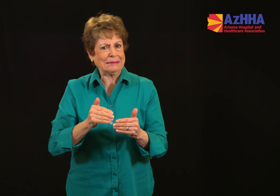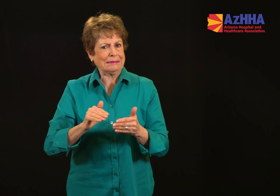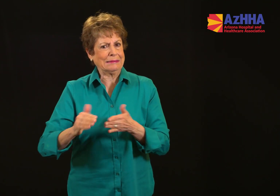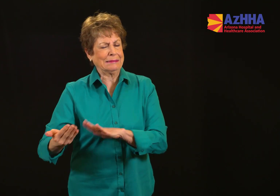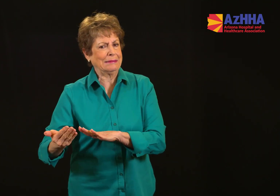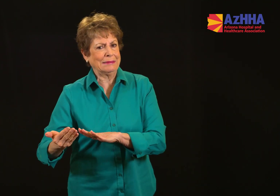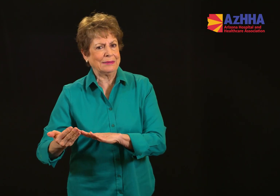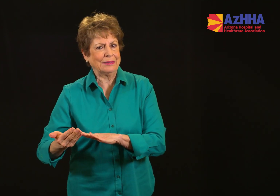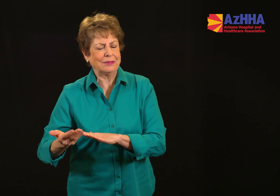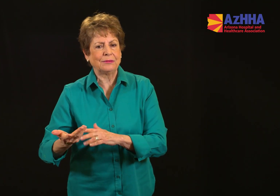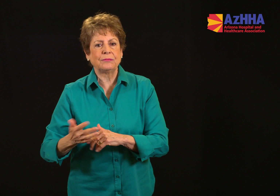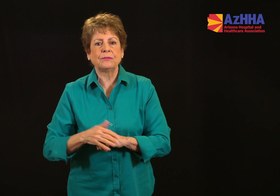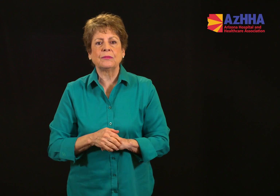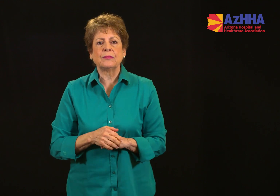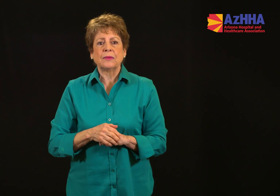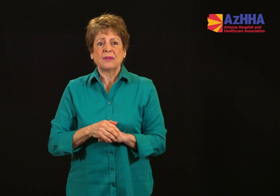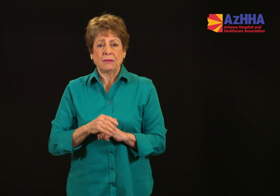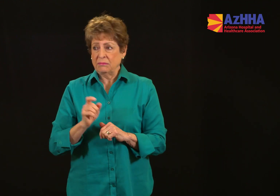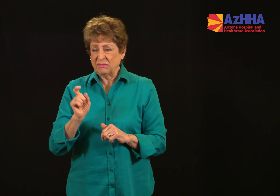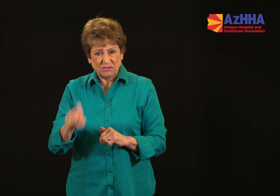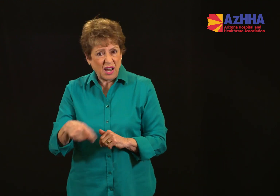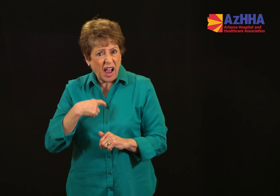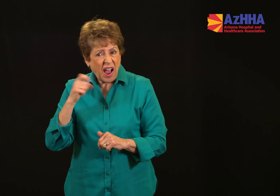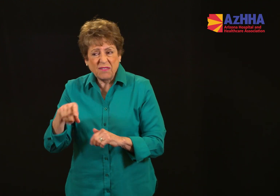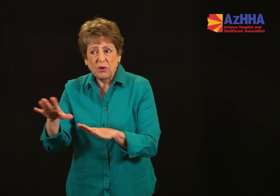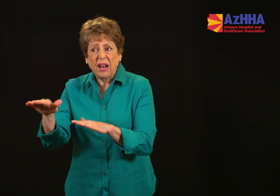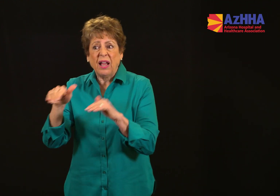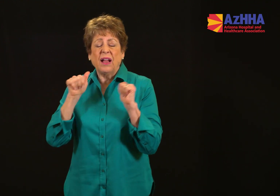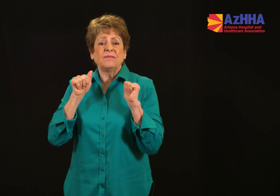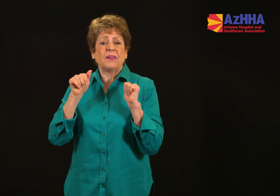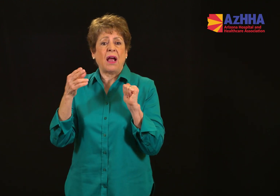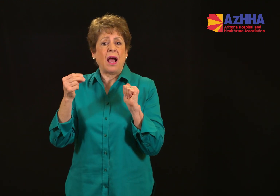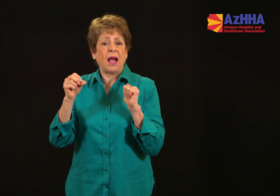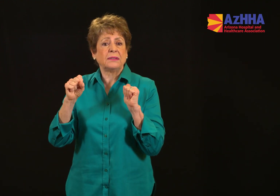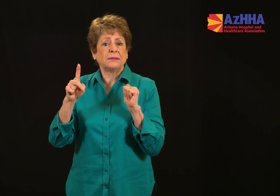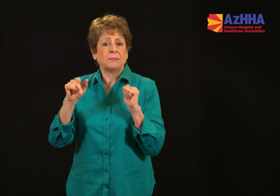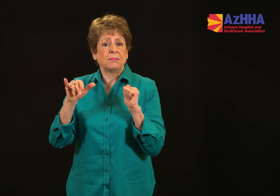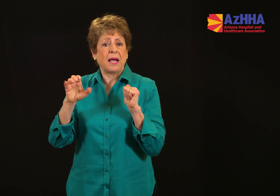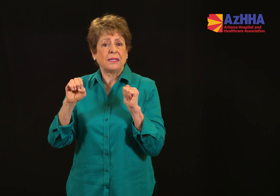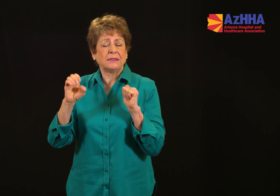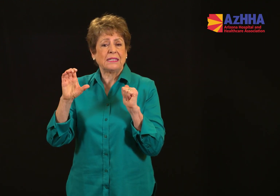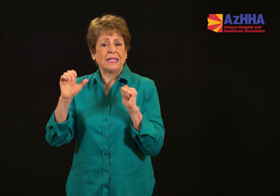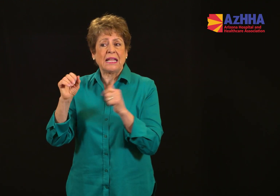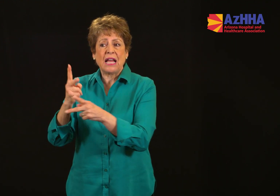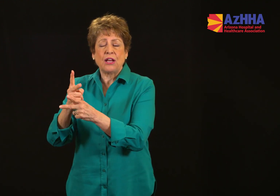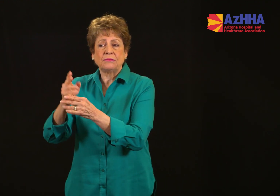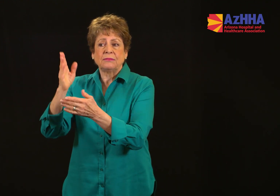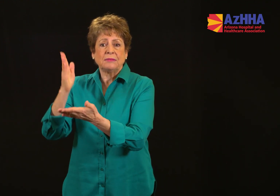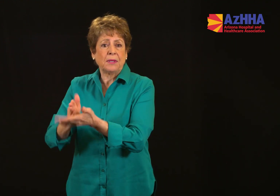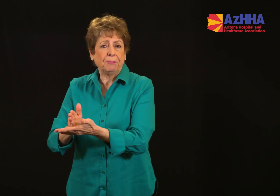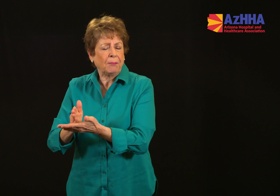Do I have to leave hospice care? Can I return to hospice care if I get worse